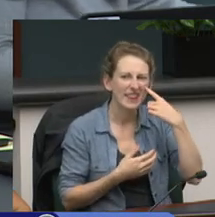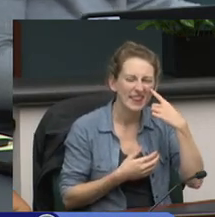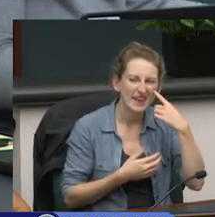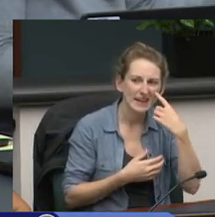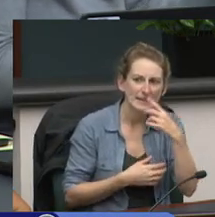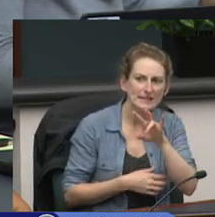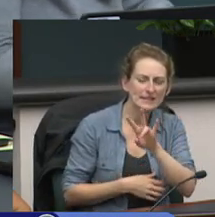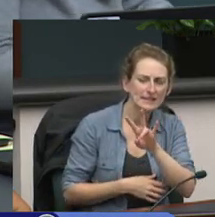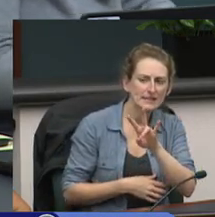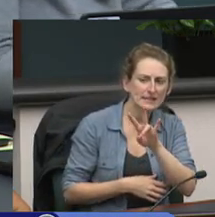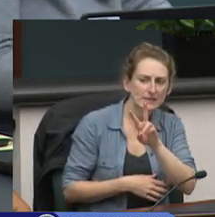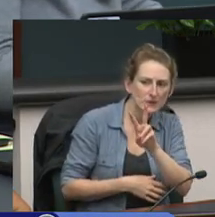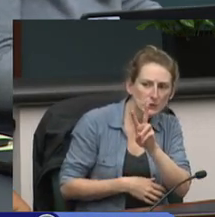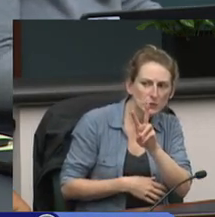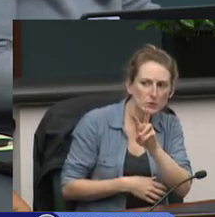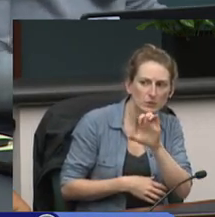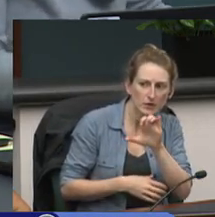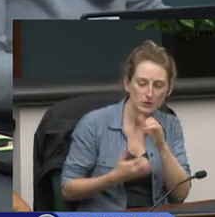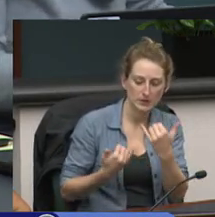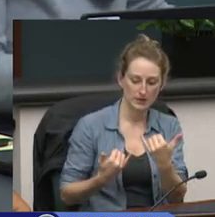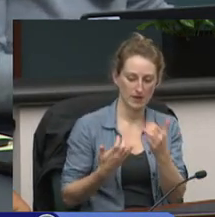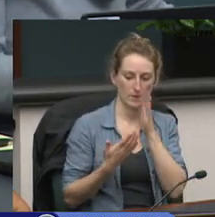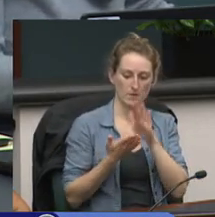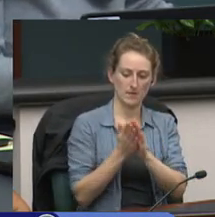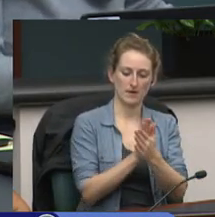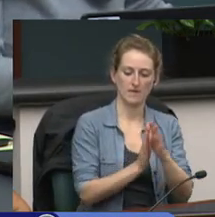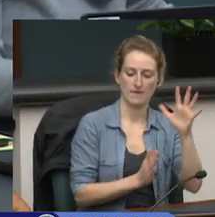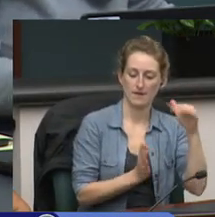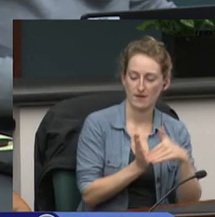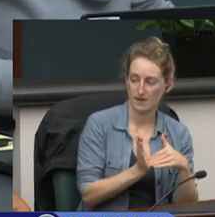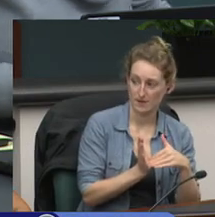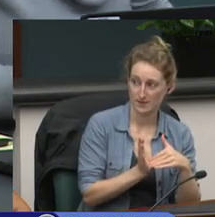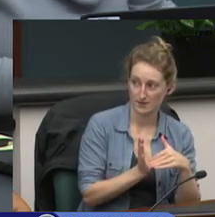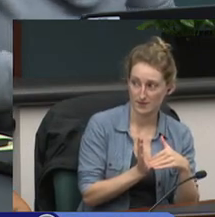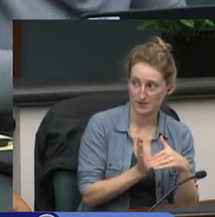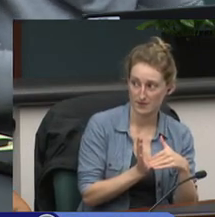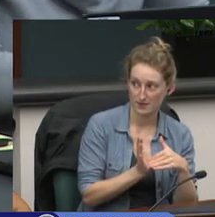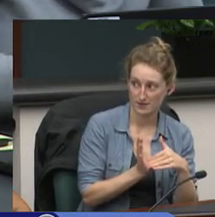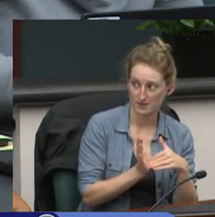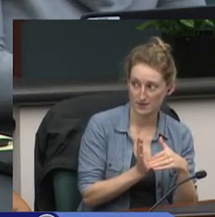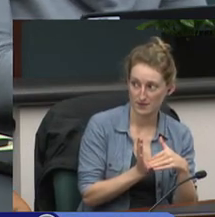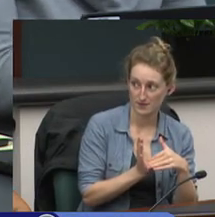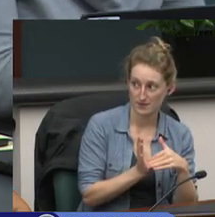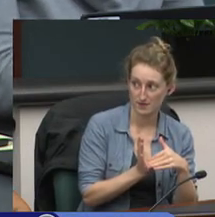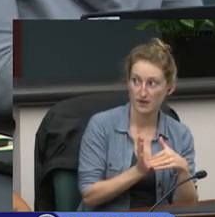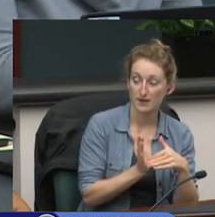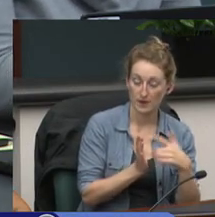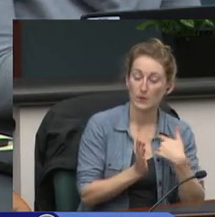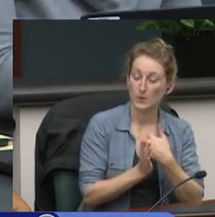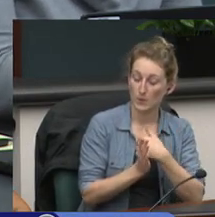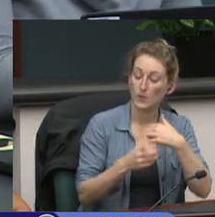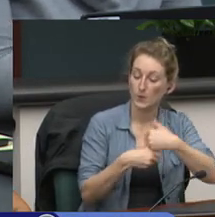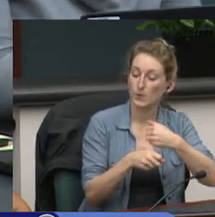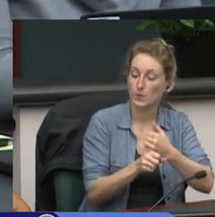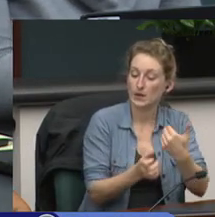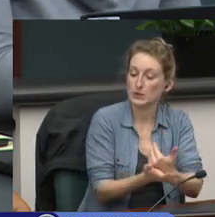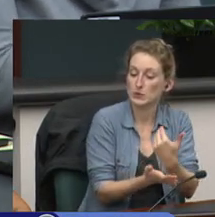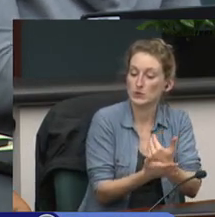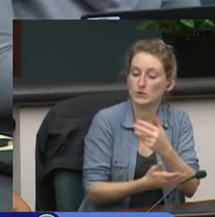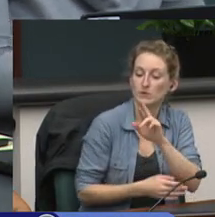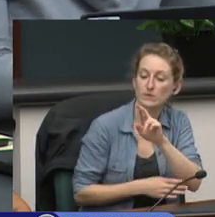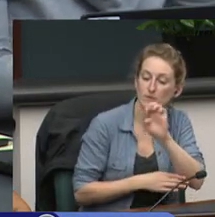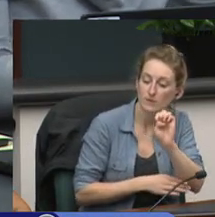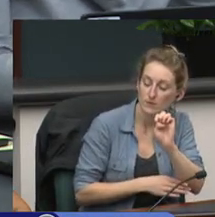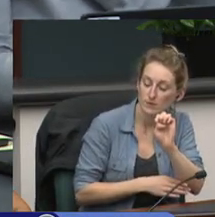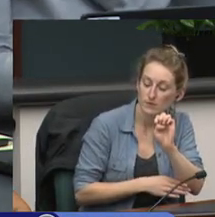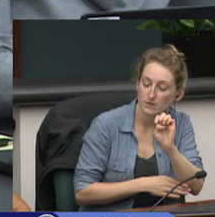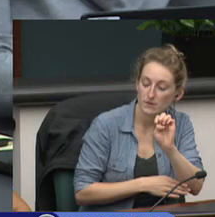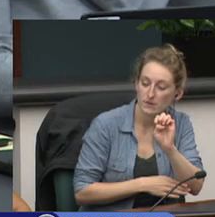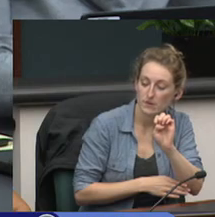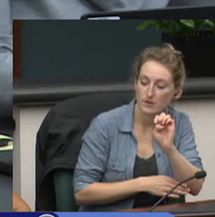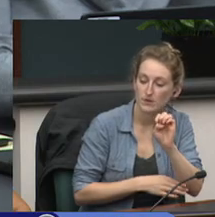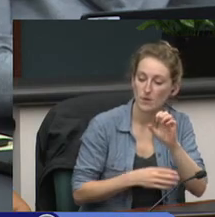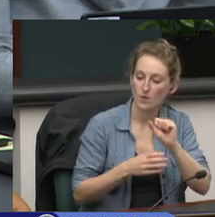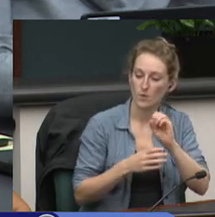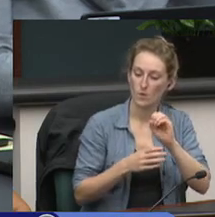5,000 okay so most of the zone no we created new are re so that our r2 is a